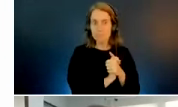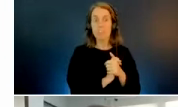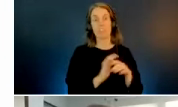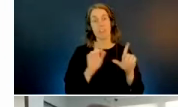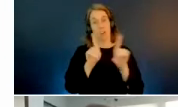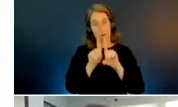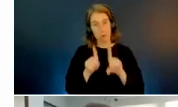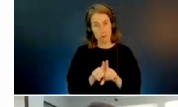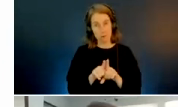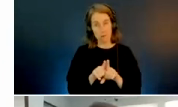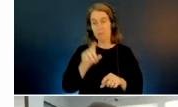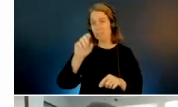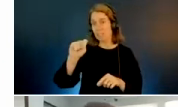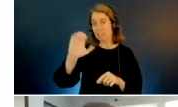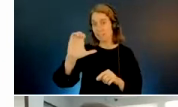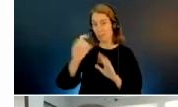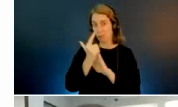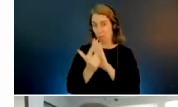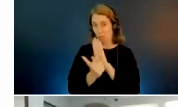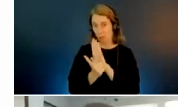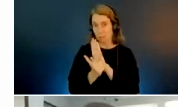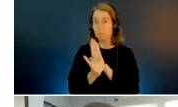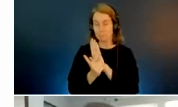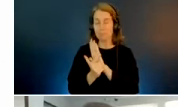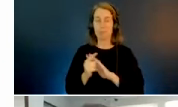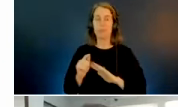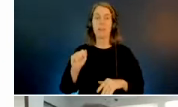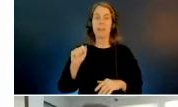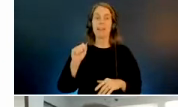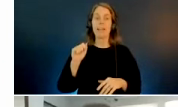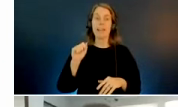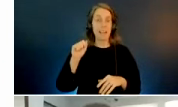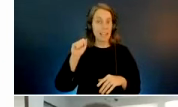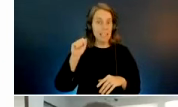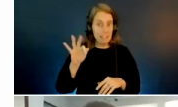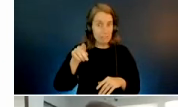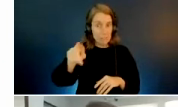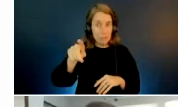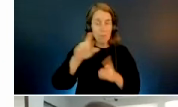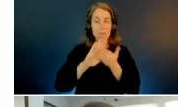says that if you have gone inactive that is you didn't vote in two general elections that you're